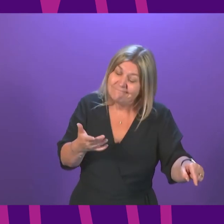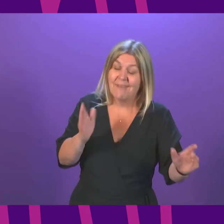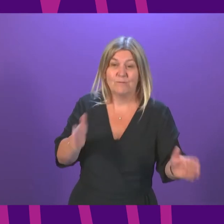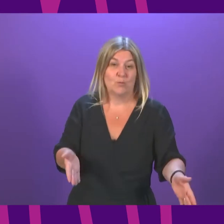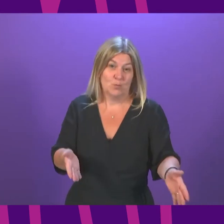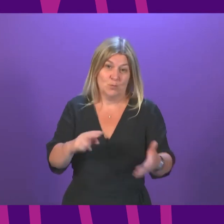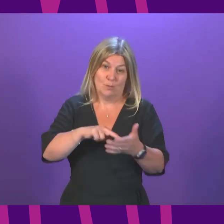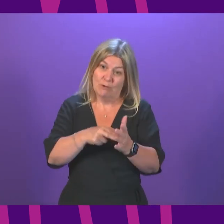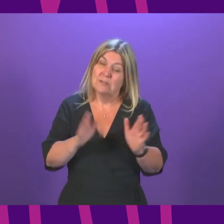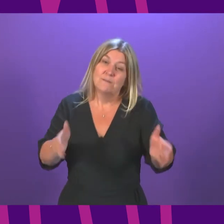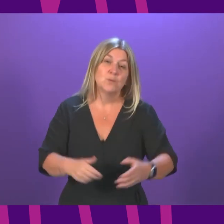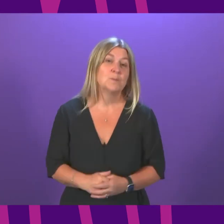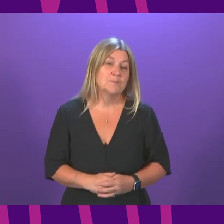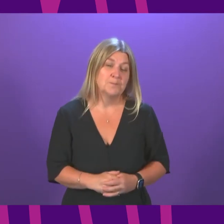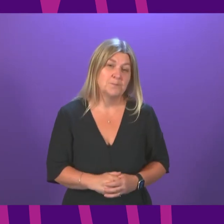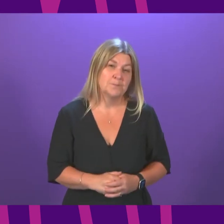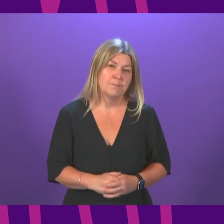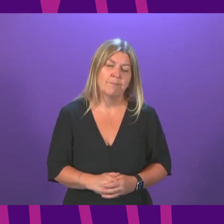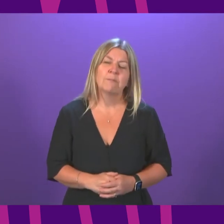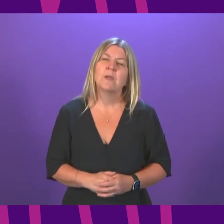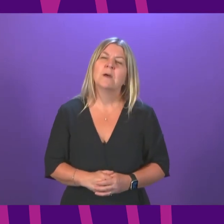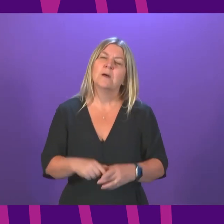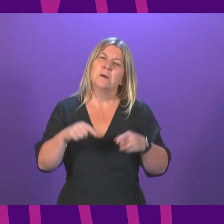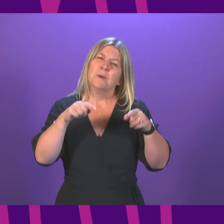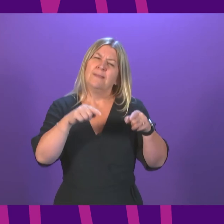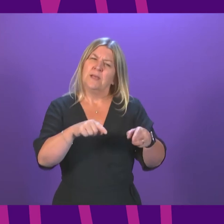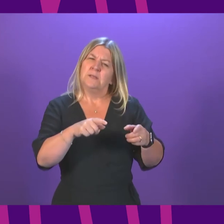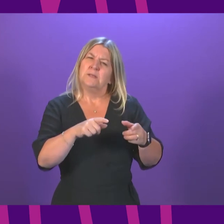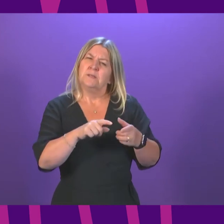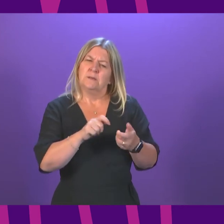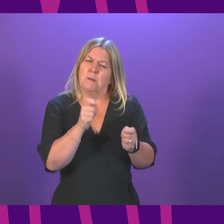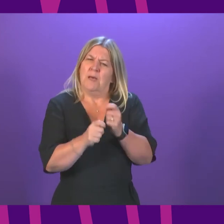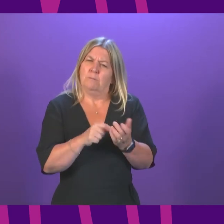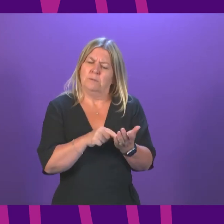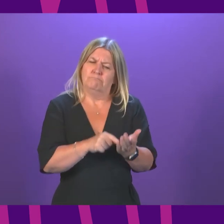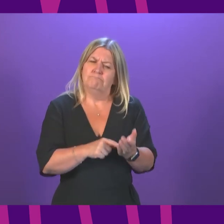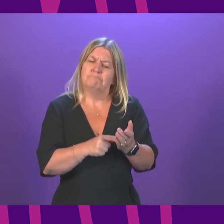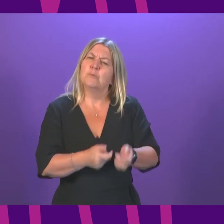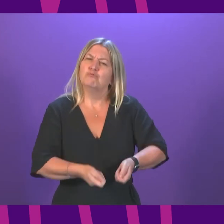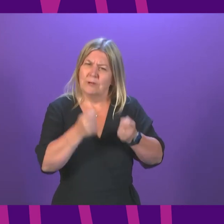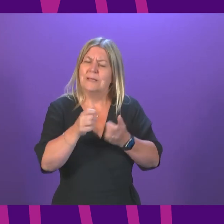will take their course. Amendment 1 would ensure that meetings of licensing boards would be held in public.